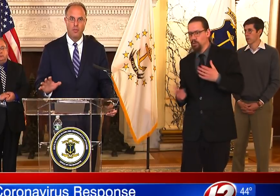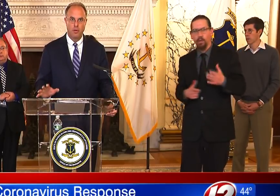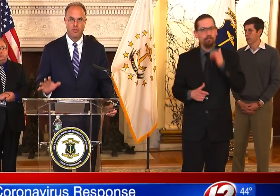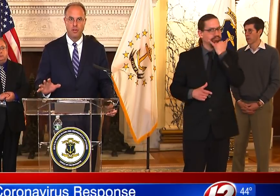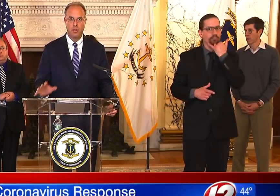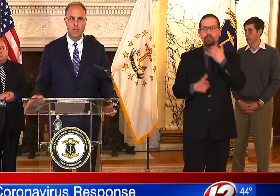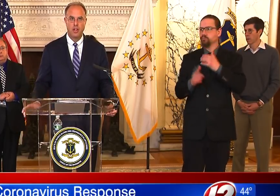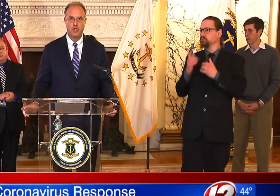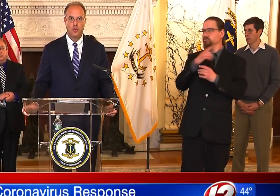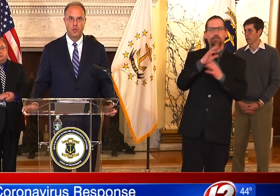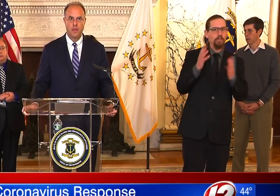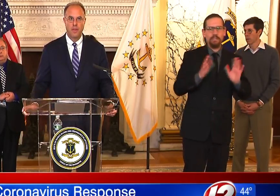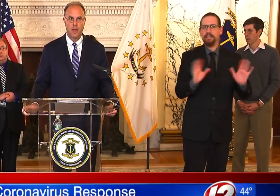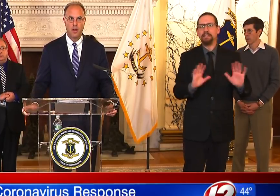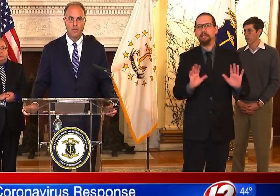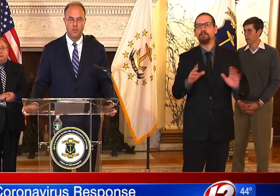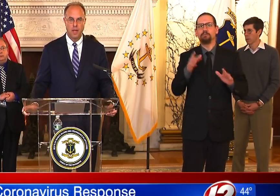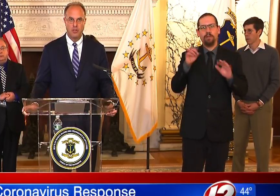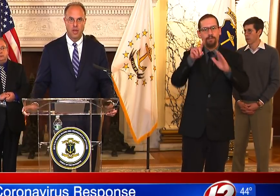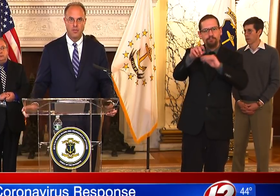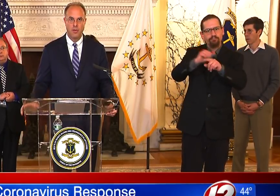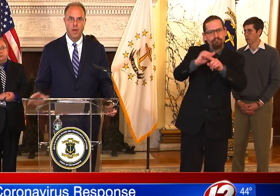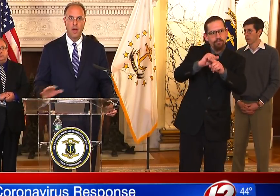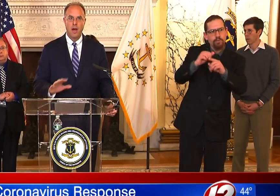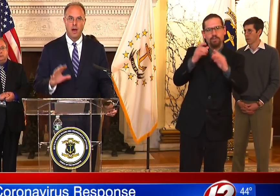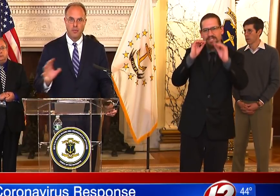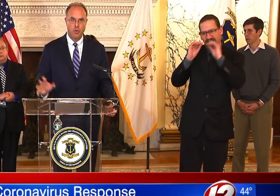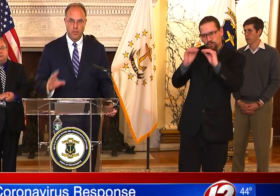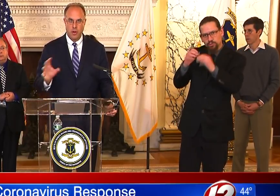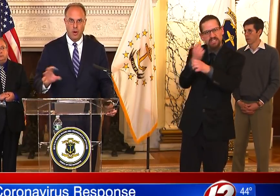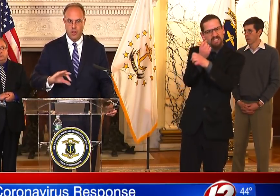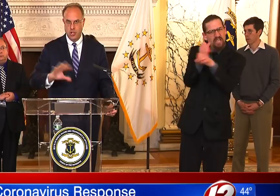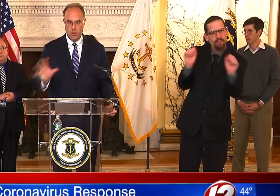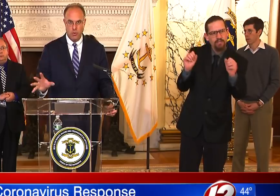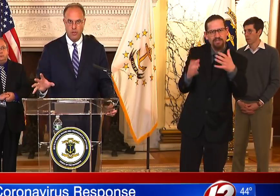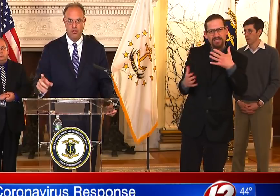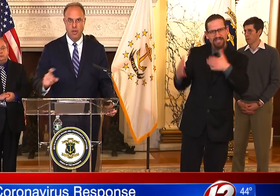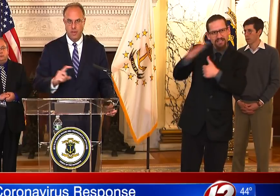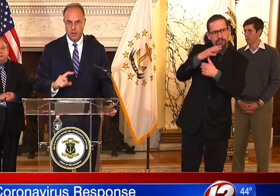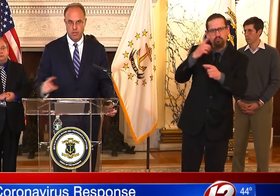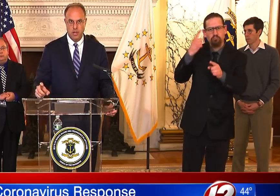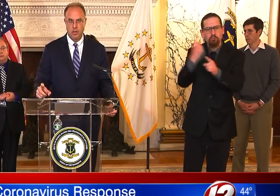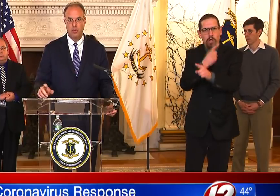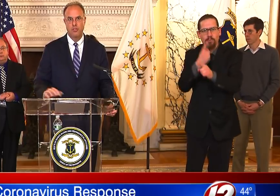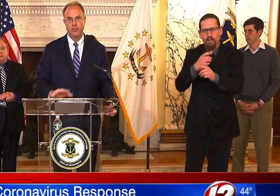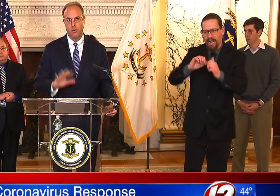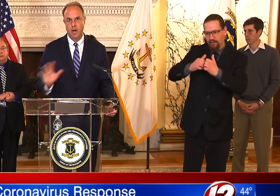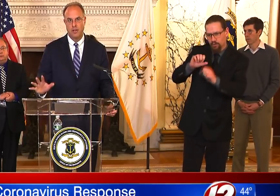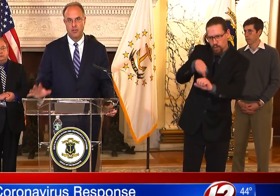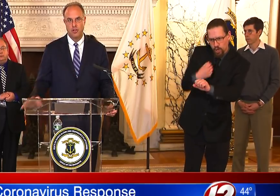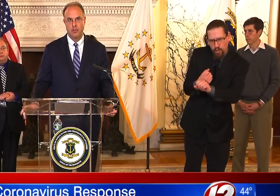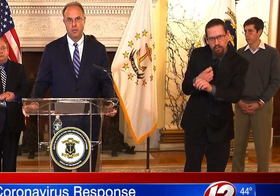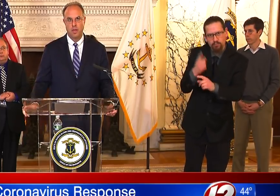PARTICULAR PRODUCT FOR THE FIRST TIME, WE WANT TO MAKE SURE THINGS LIKE THAT OCCUR IN THE SAFEST ENVIRONMENT ADDED THAT SAFEST ENVIRONMENT WOULD BE A GUN STORE WHERE THE ENVIRONMENT IS CONTROLLED AND WHERE THE PERSON CAN ENSURE THAT THEY ARE